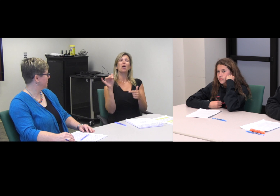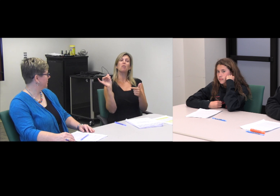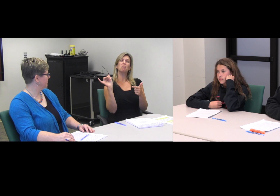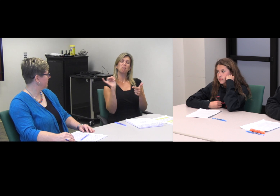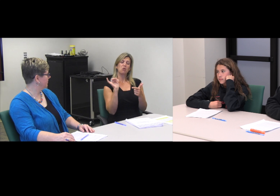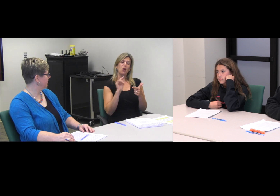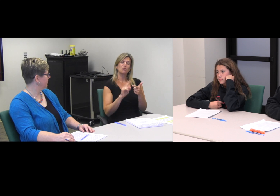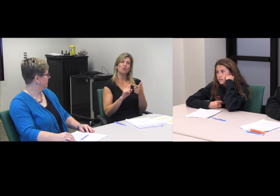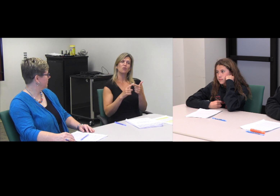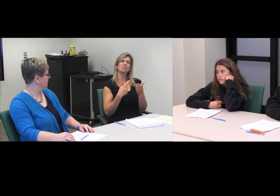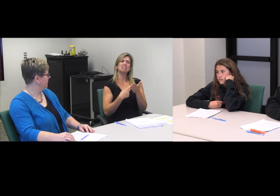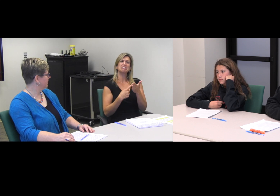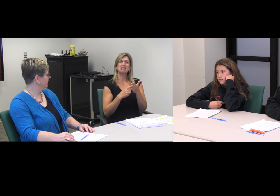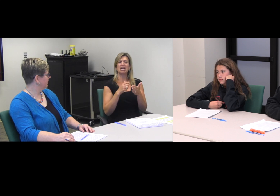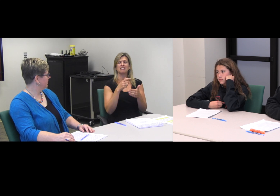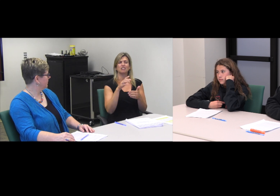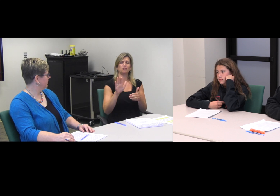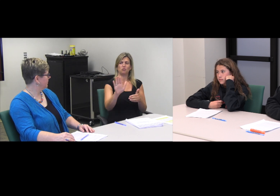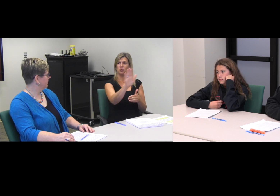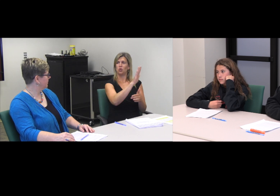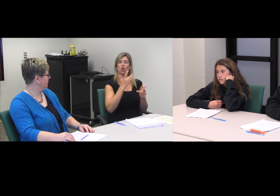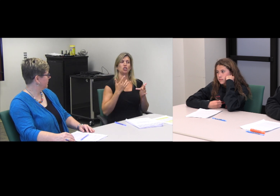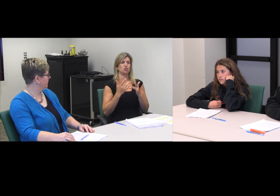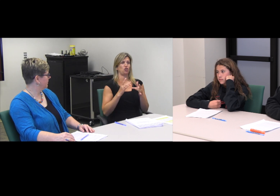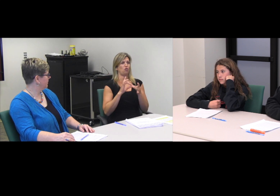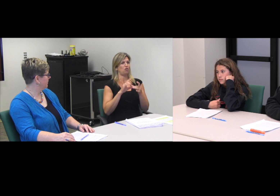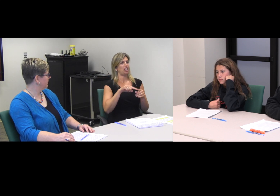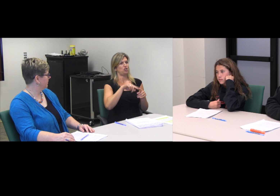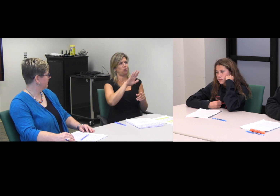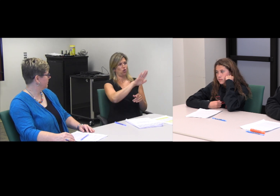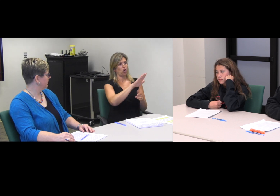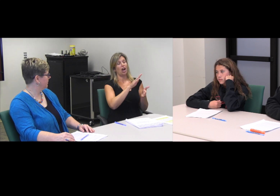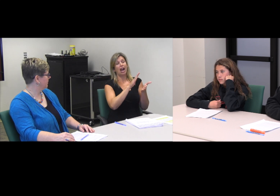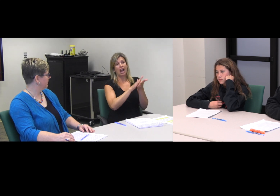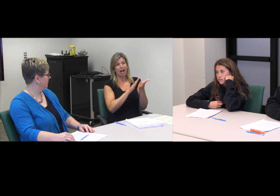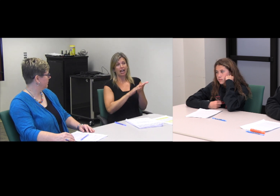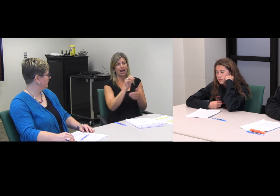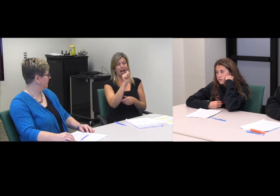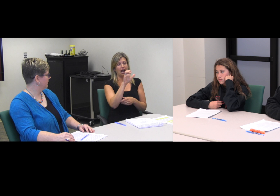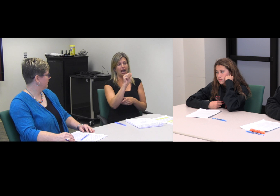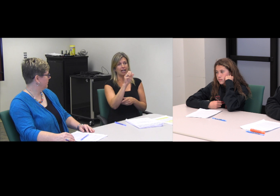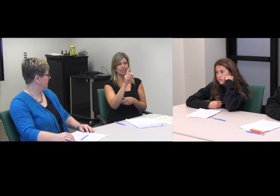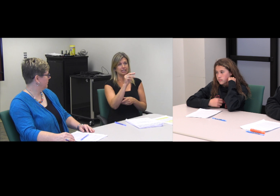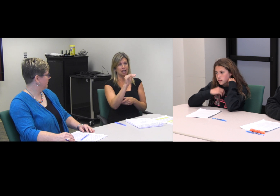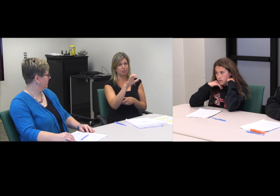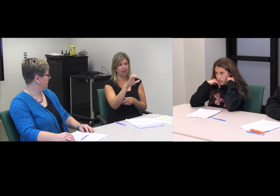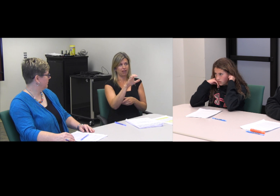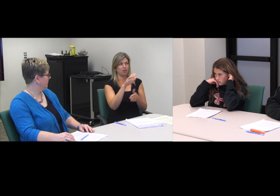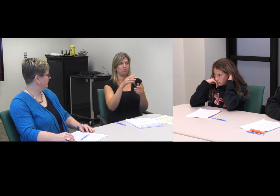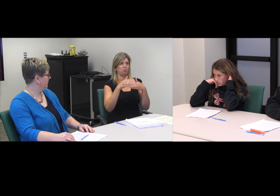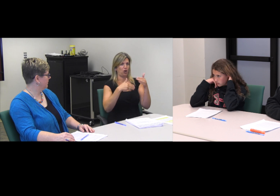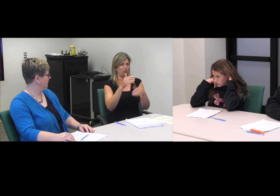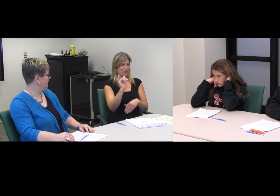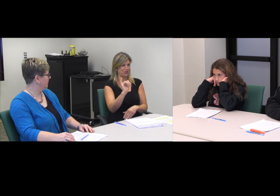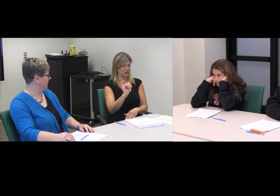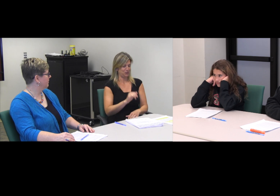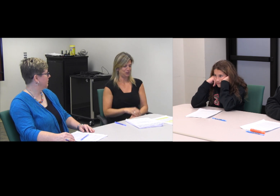but also to hear about concerns in the area of academic progress.